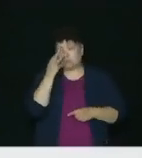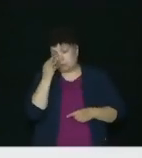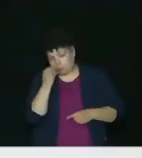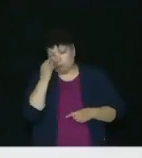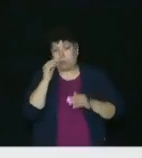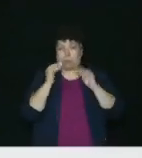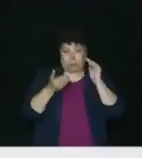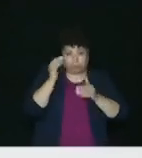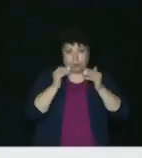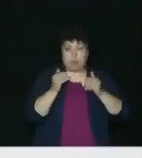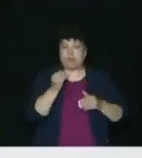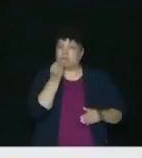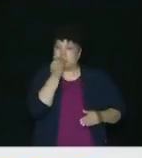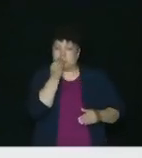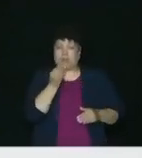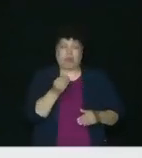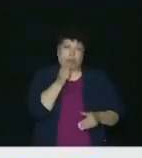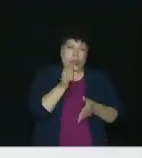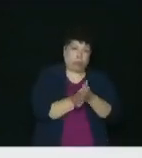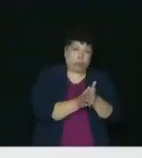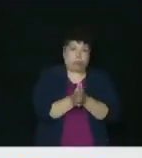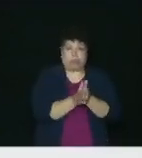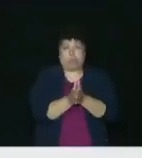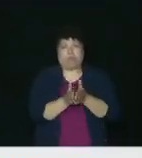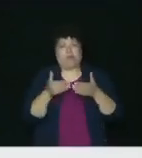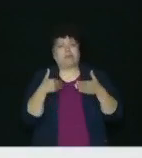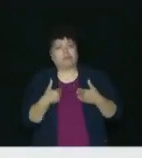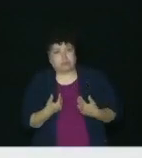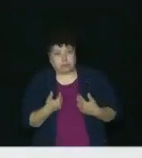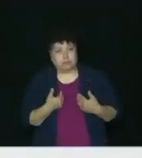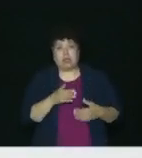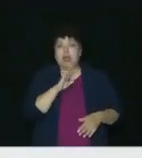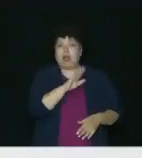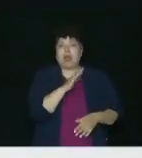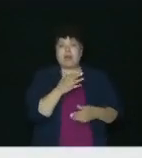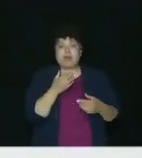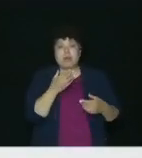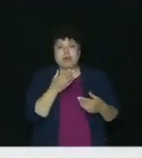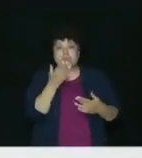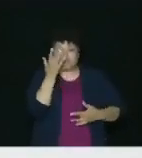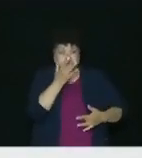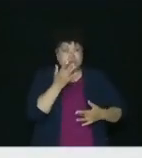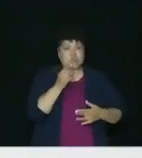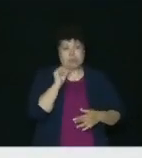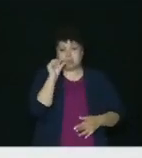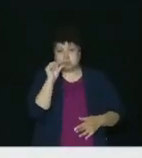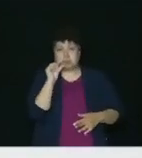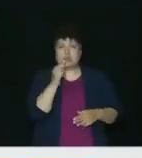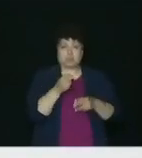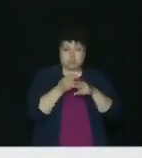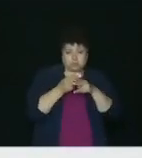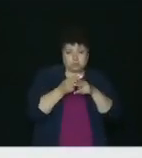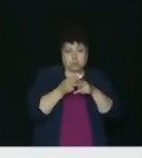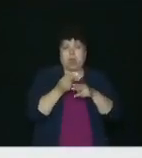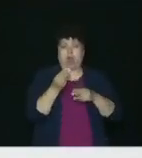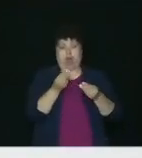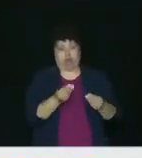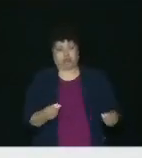MOST FREQUENTLY REPORTED WITH ELIGIBILITY ARE CRYING, AND THE INJECTION SITE, SLEEPINESS AND FATIGUE.